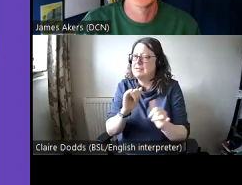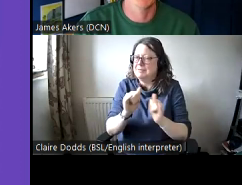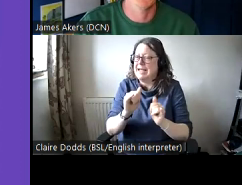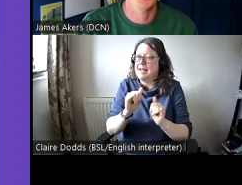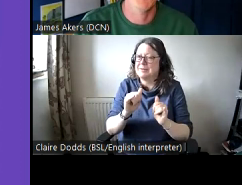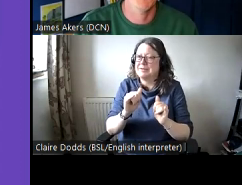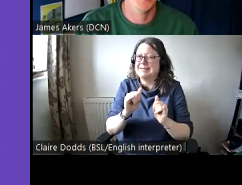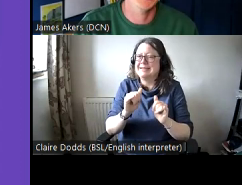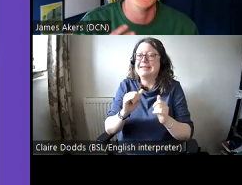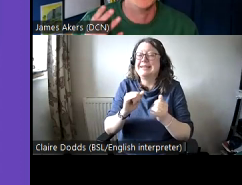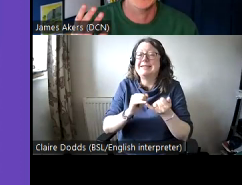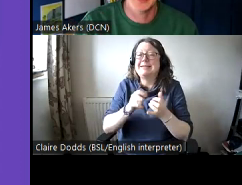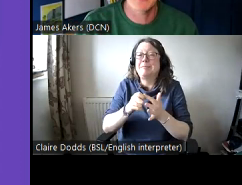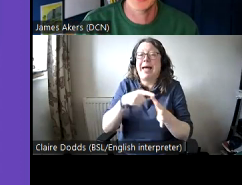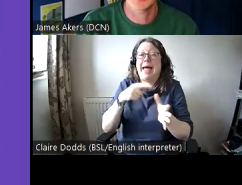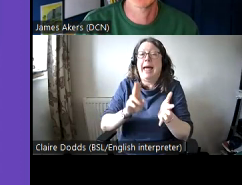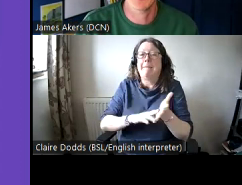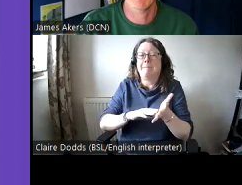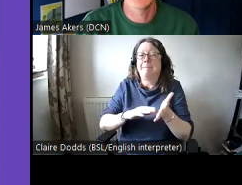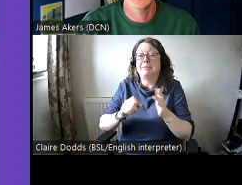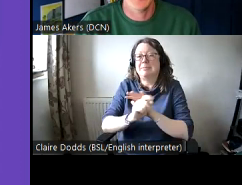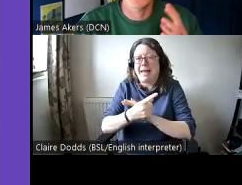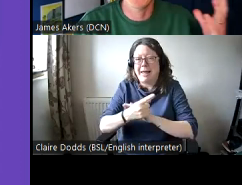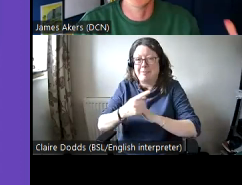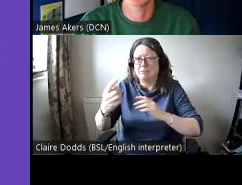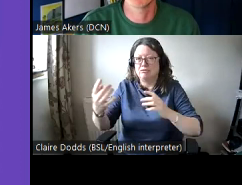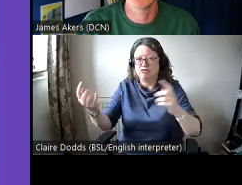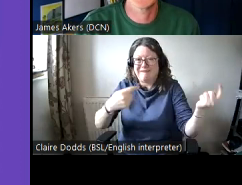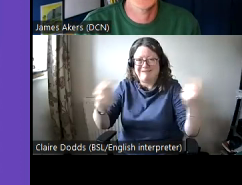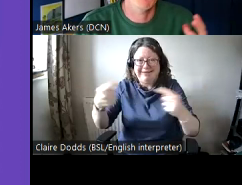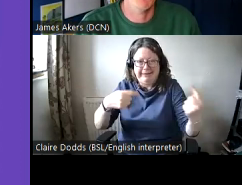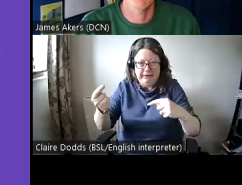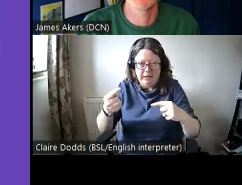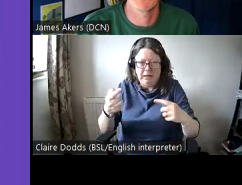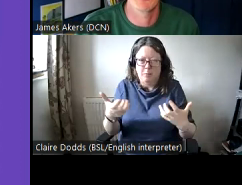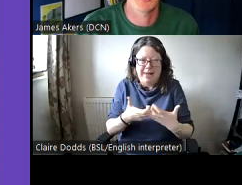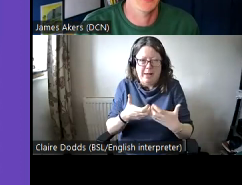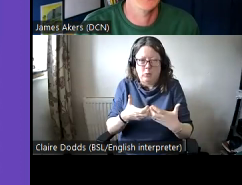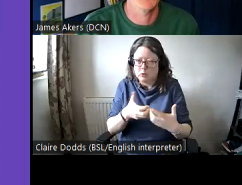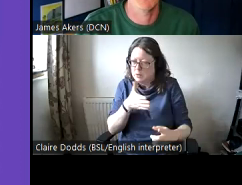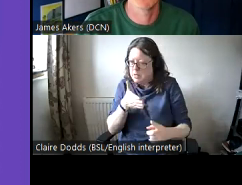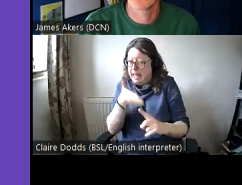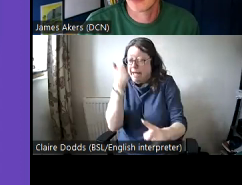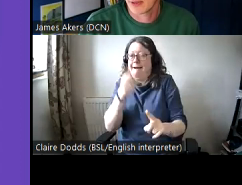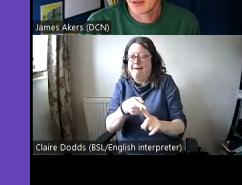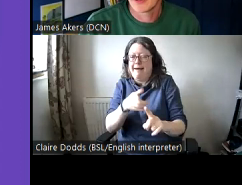I'm going to show you ways that you can identify that spam and then how you can fix it and remove it from your accounts as well.